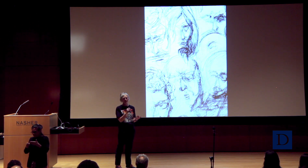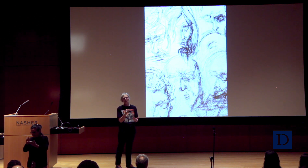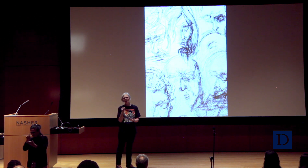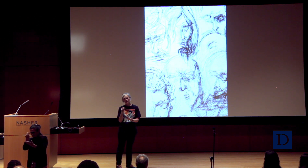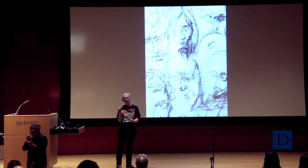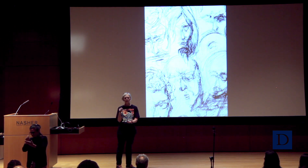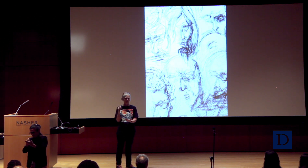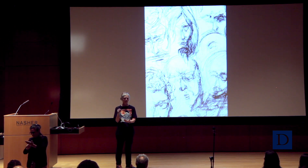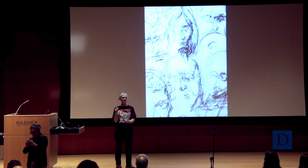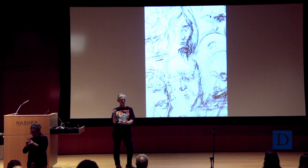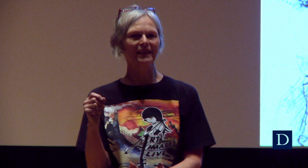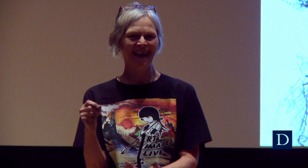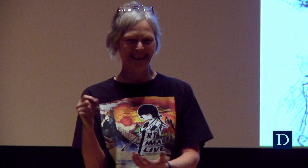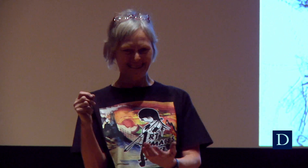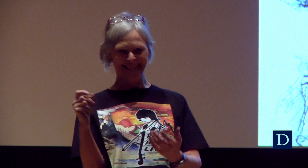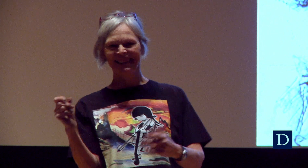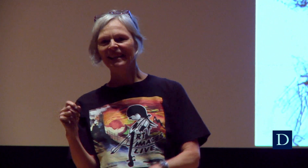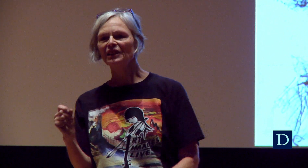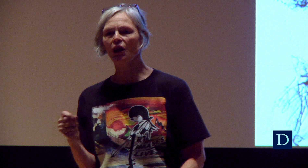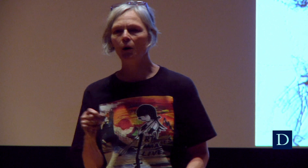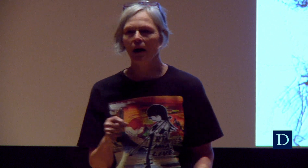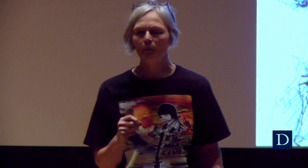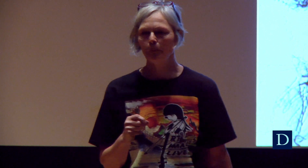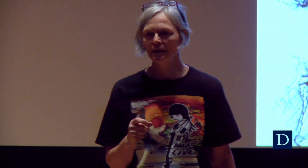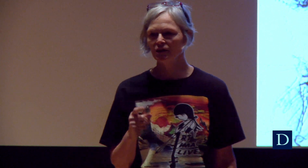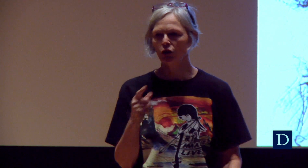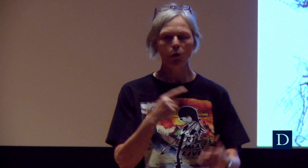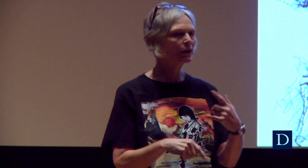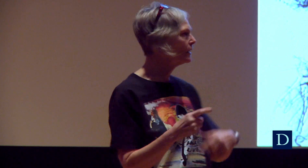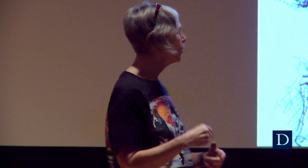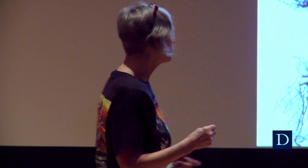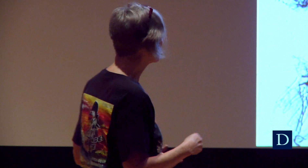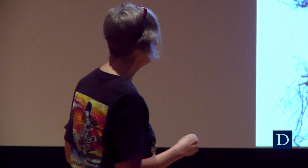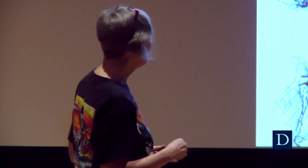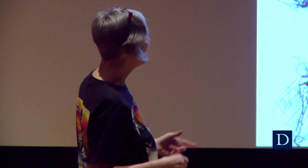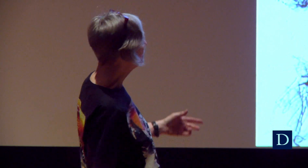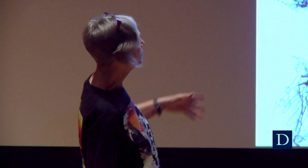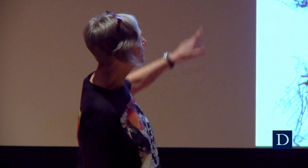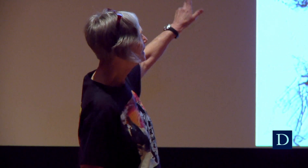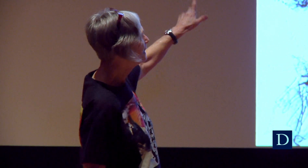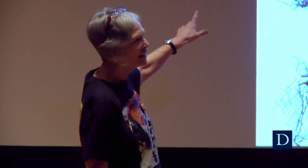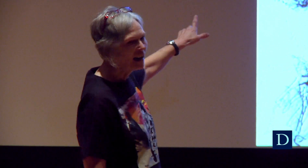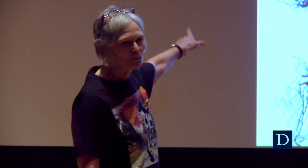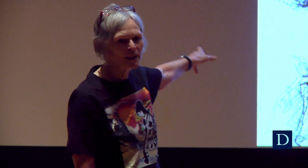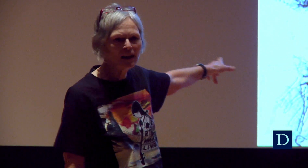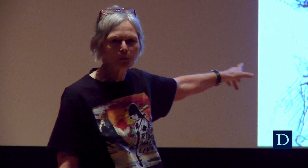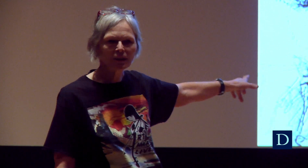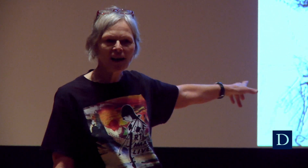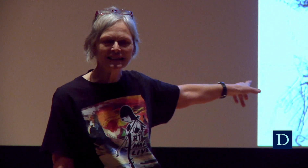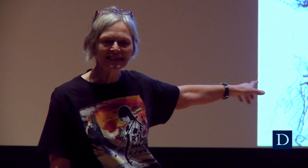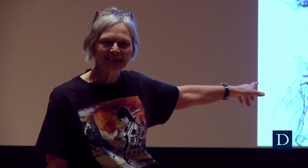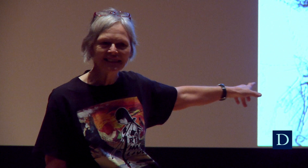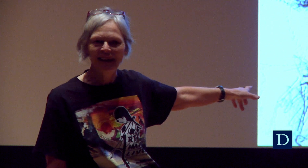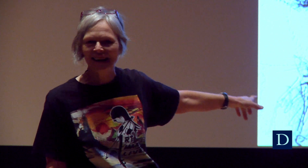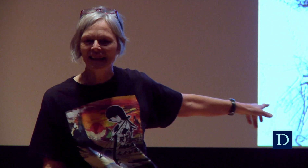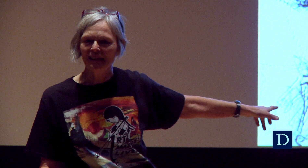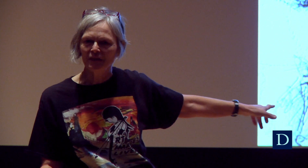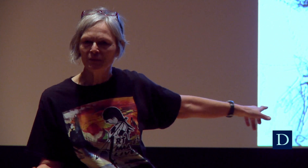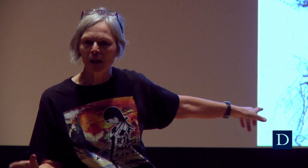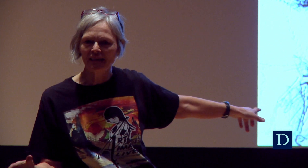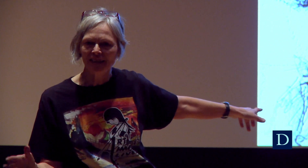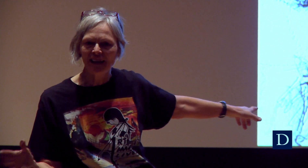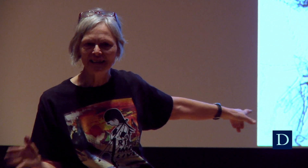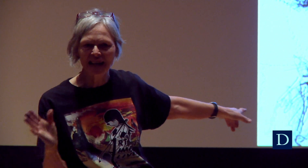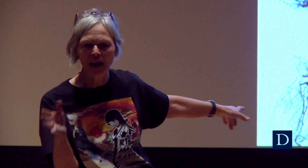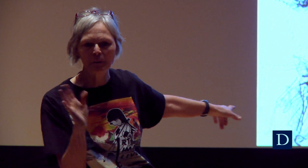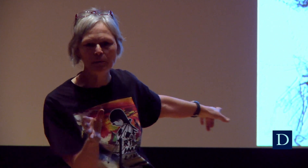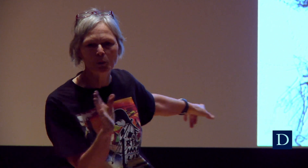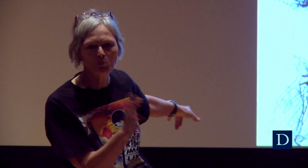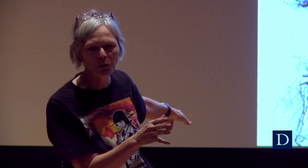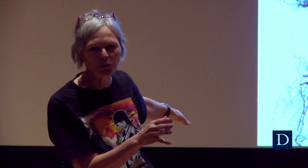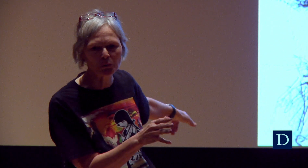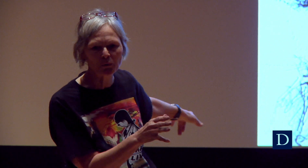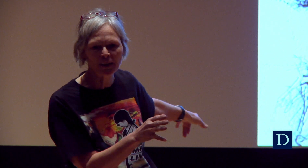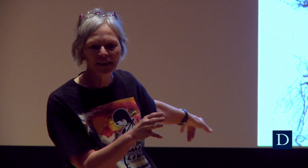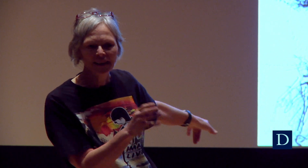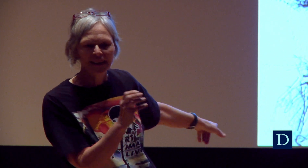Sometimes I’d be there till midnight, you know? But slowly, over time, without realizing it, I came to recognize how people move.